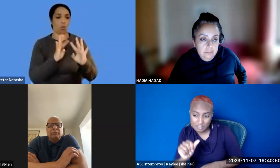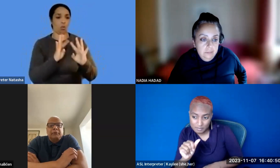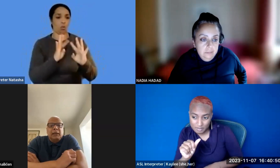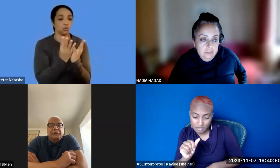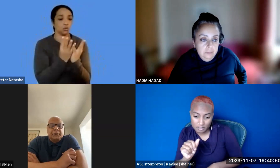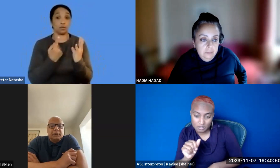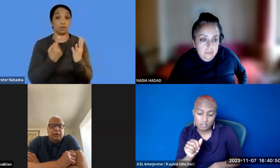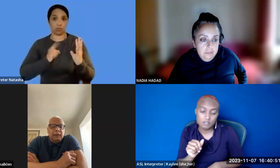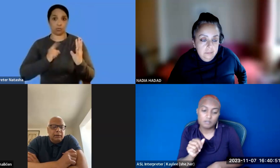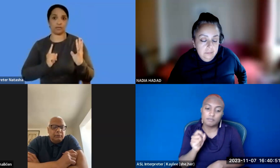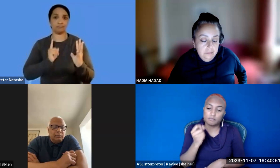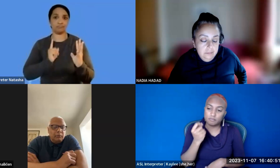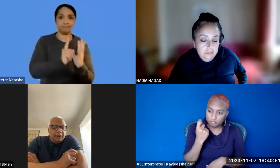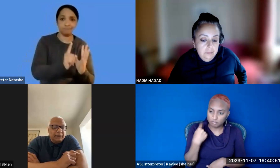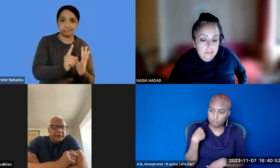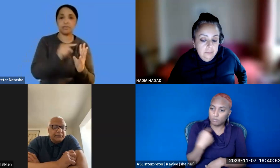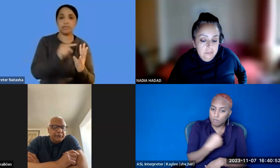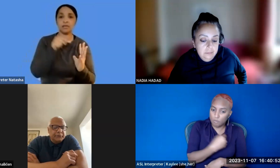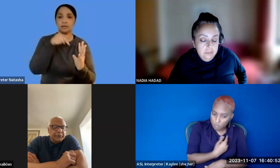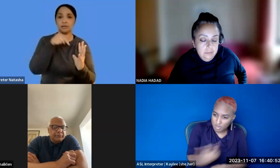of Dutch organizations.